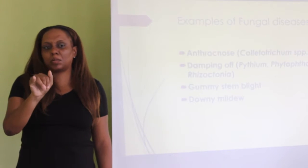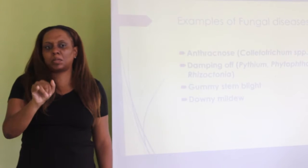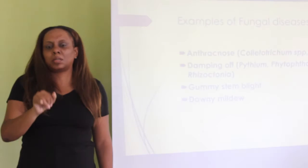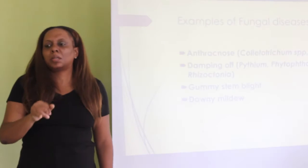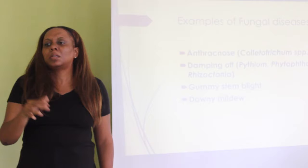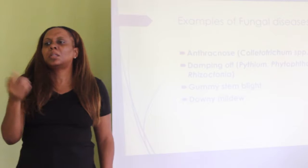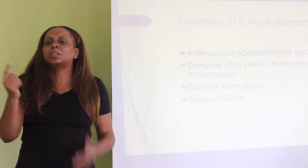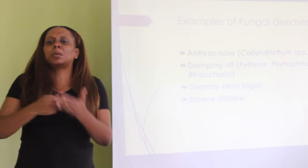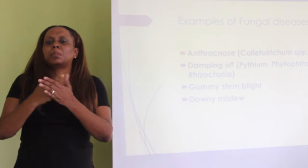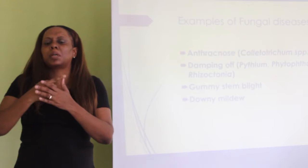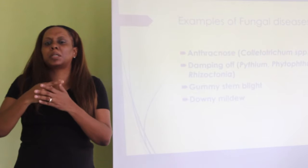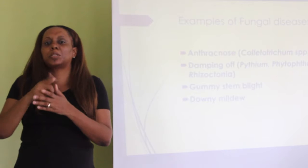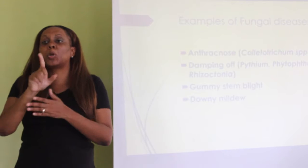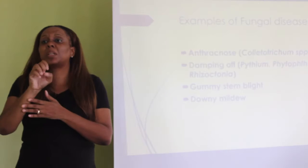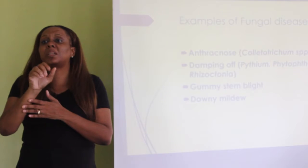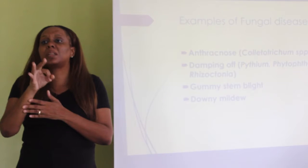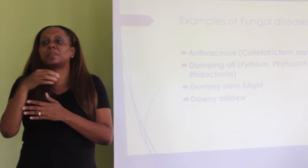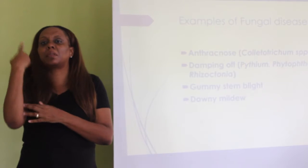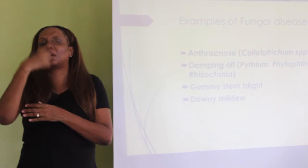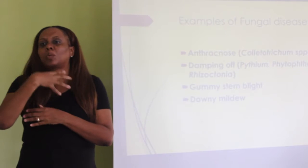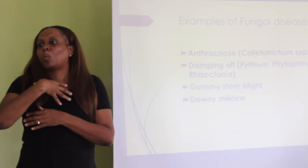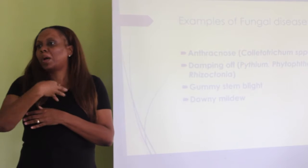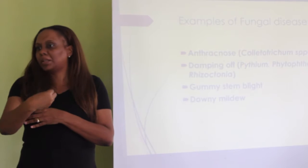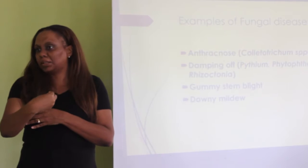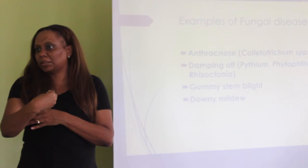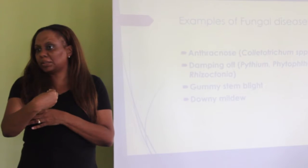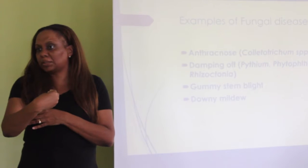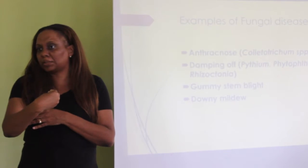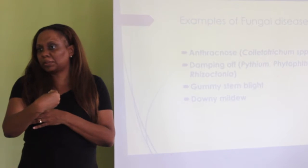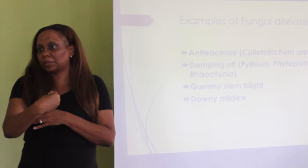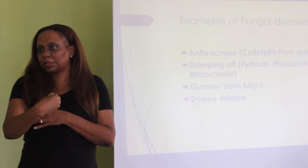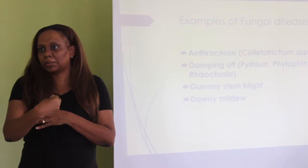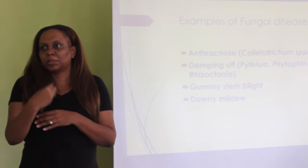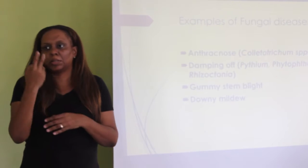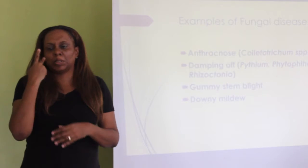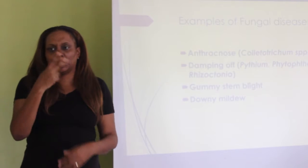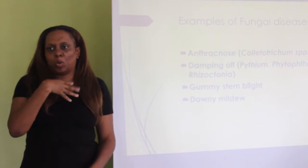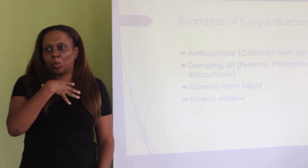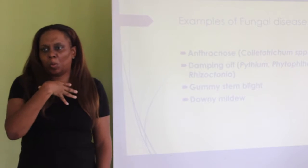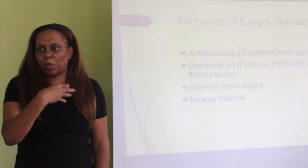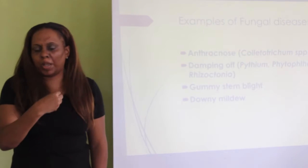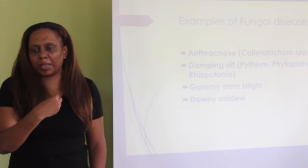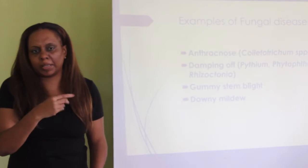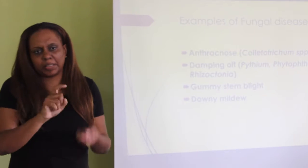it's sometimes under the bottom of your leaf and then it comes from being white into yellow and